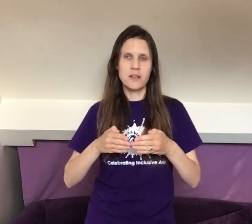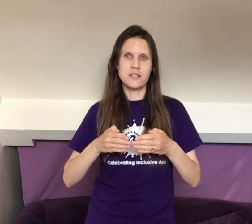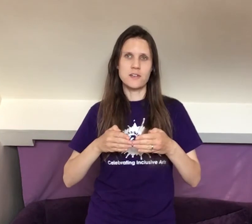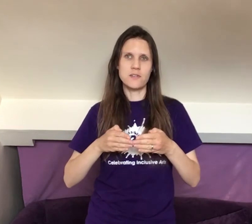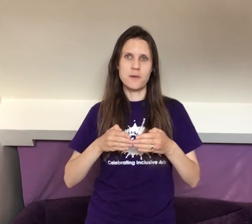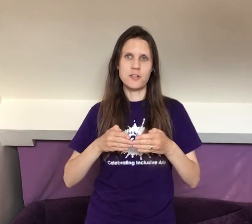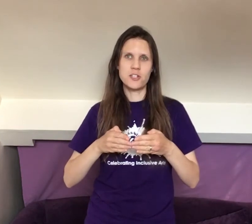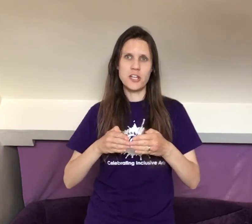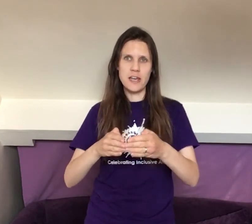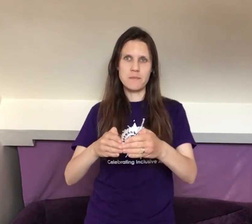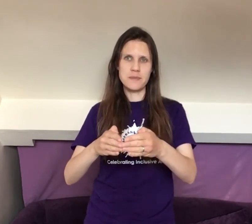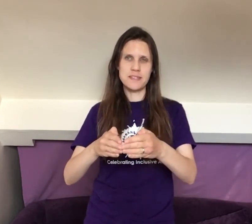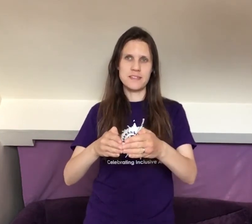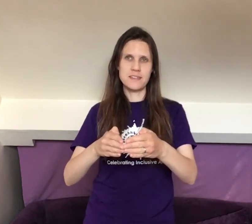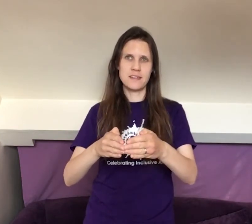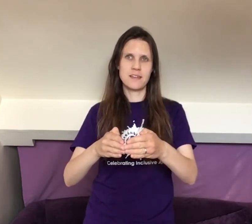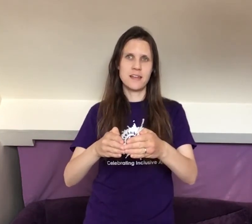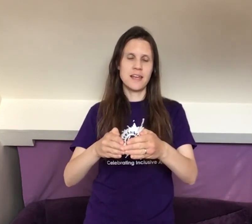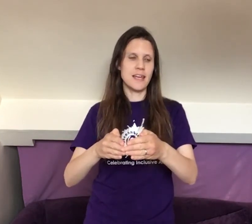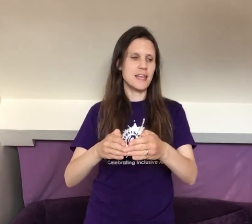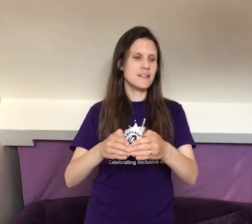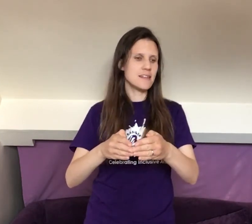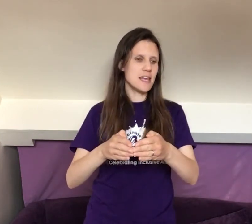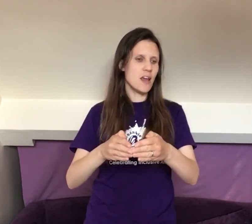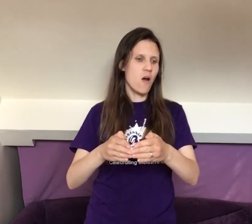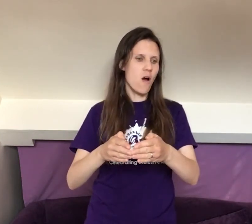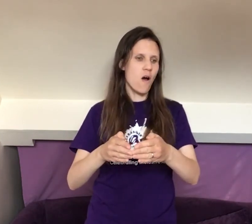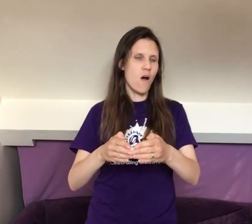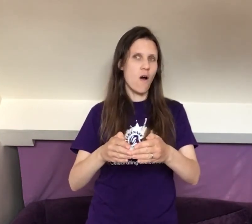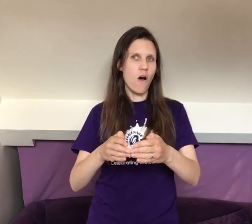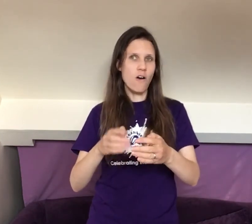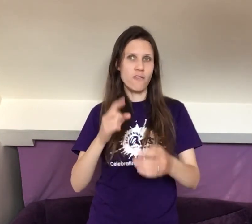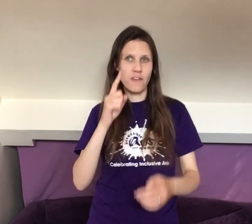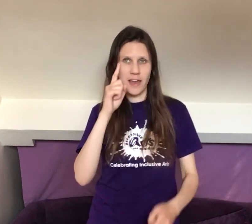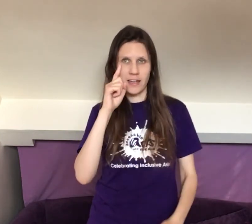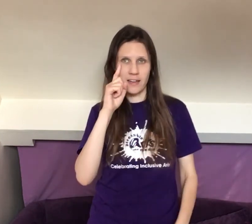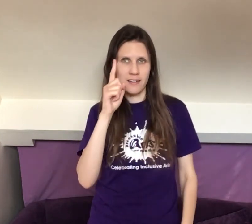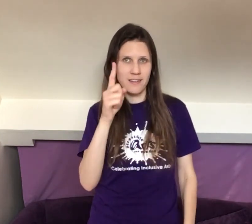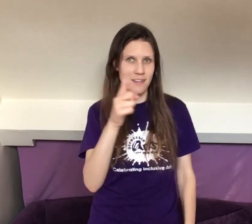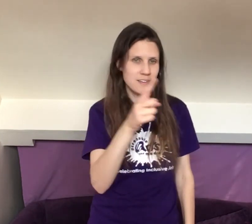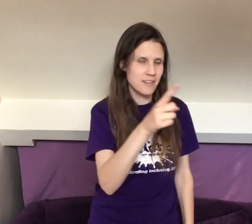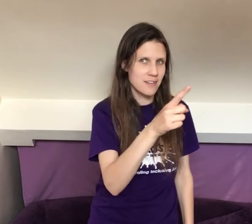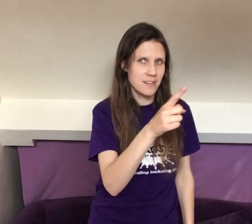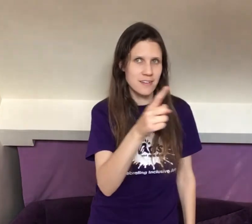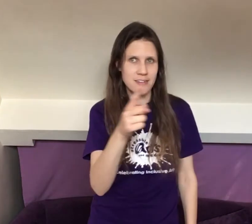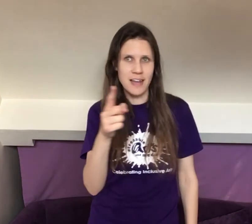So, there were ships in the offing.